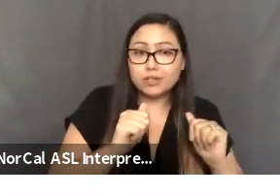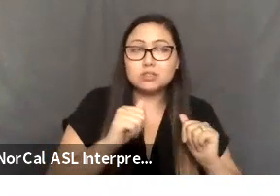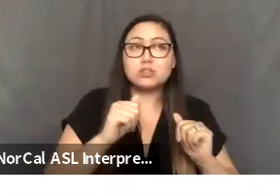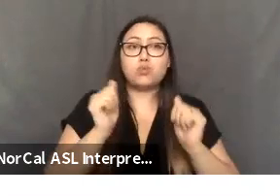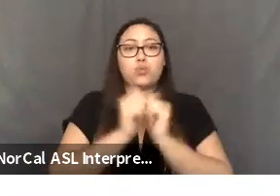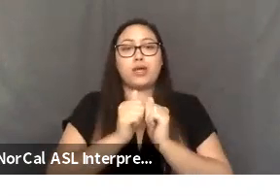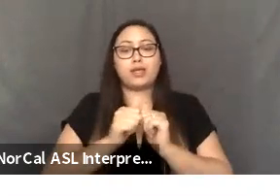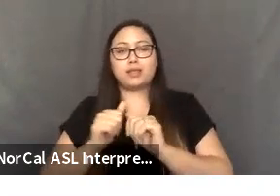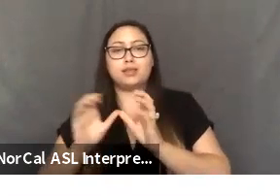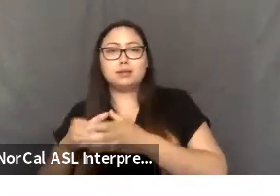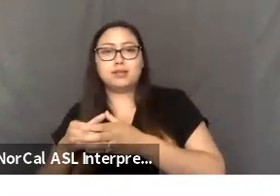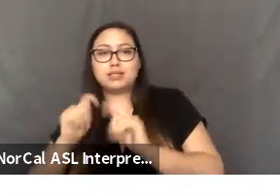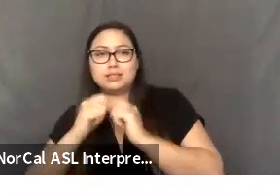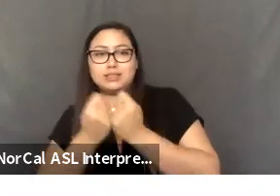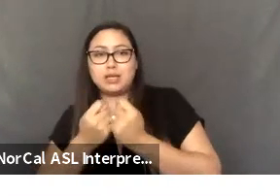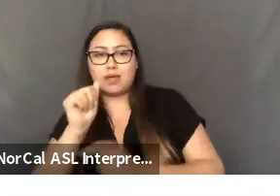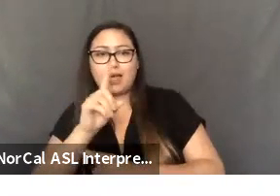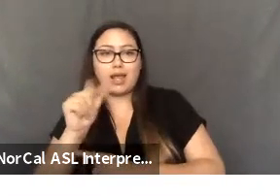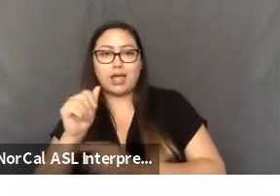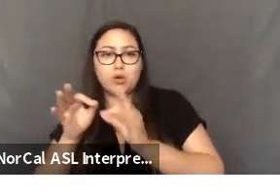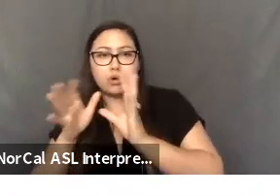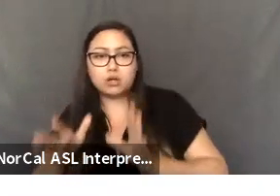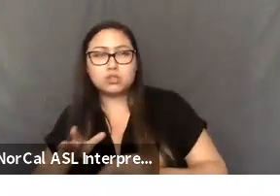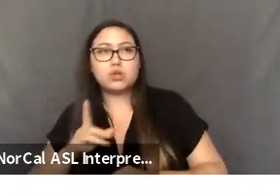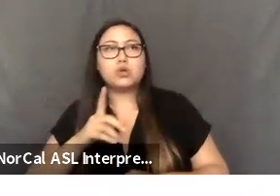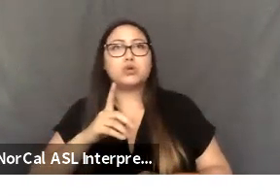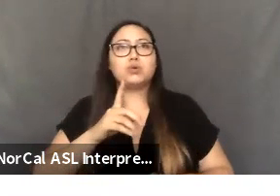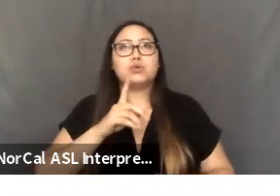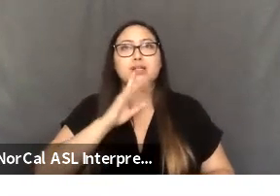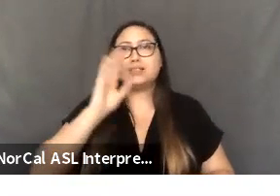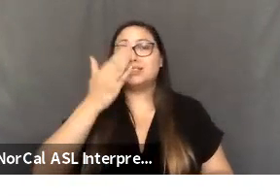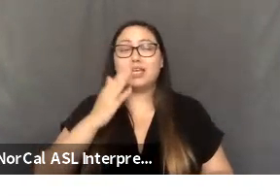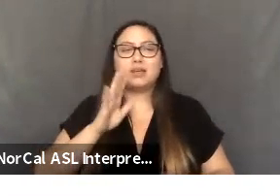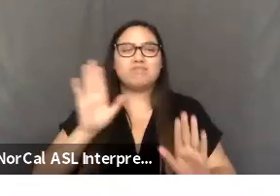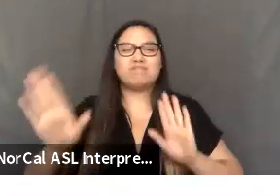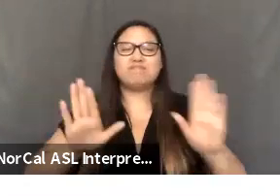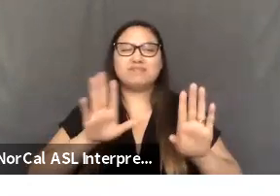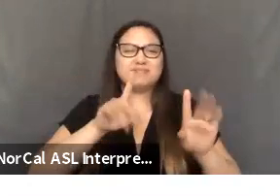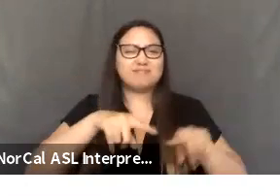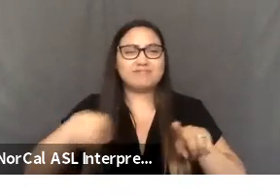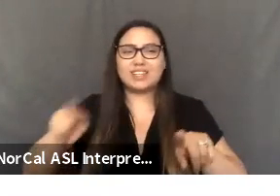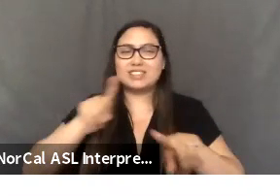ADA coordinators, it really seemed to vary by the organization. We had one ADA coordinator